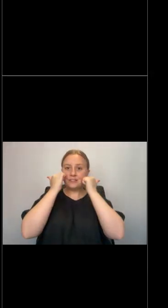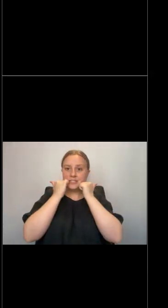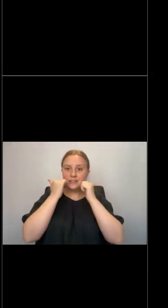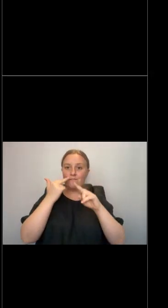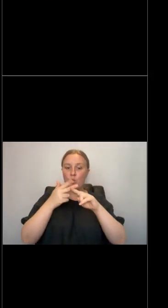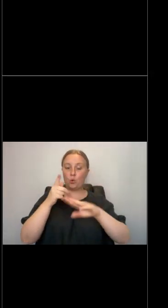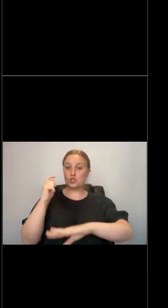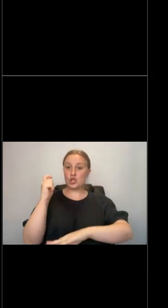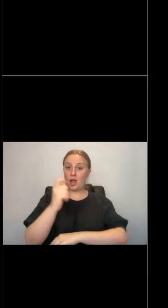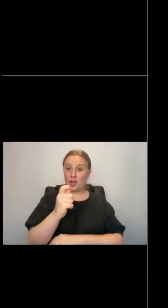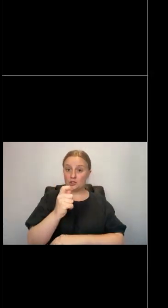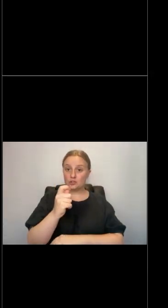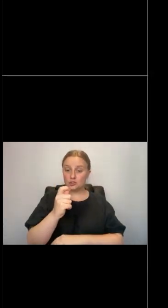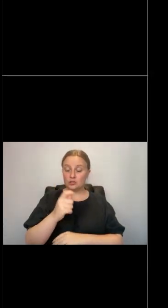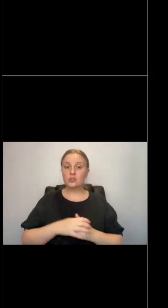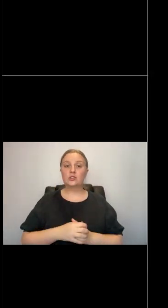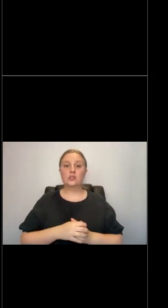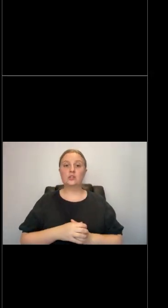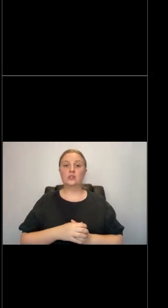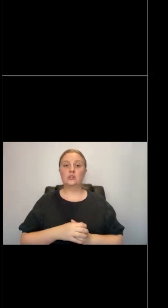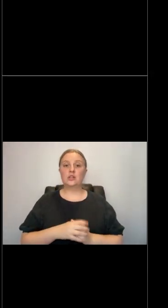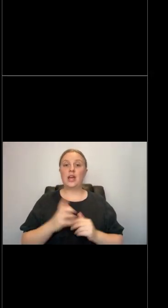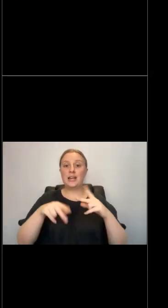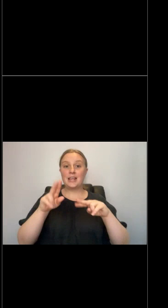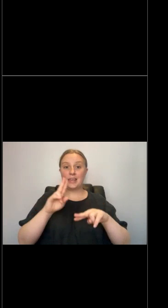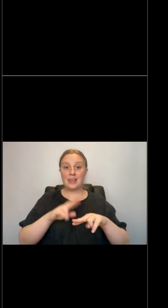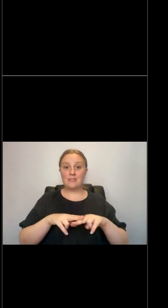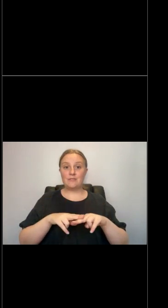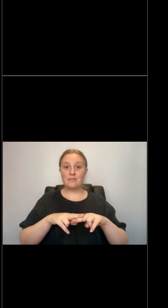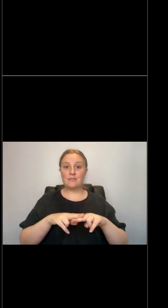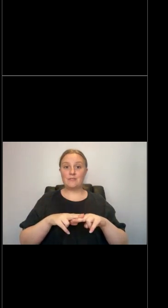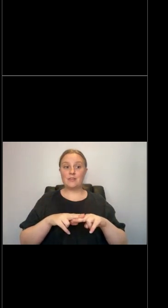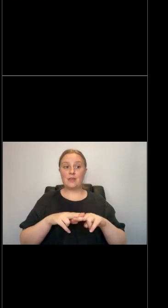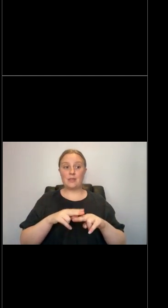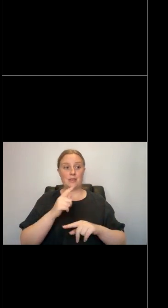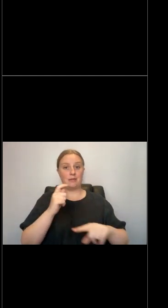and whether or not the accused person actually contests the charges.